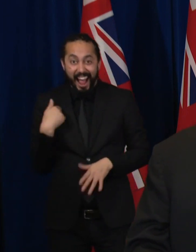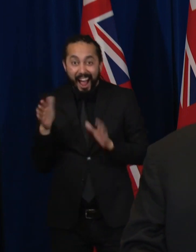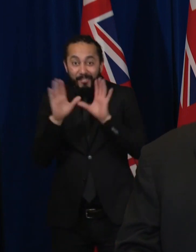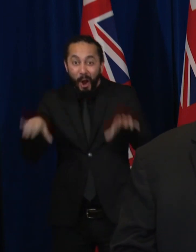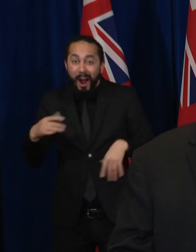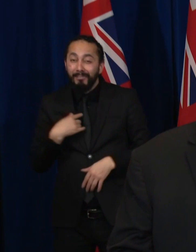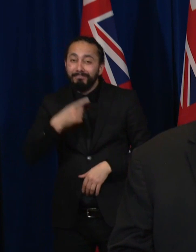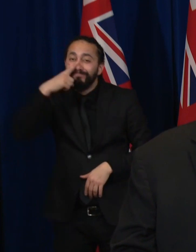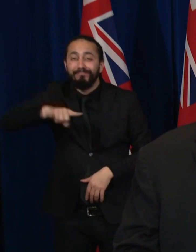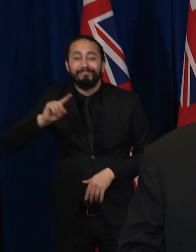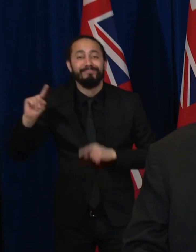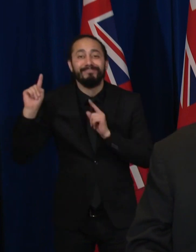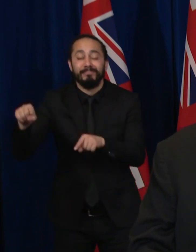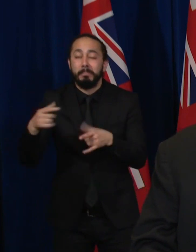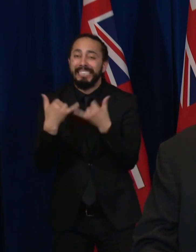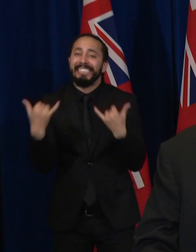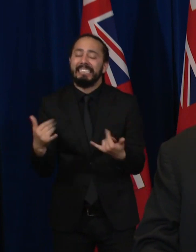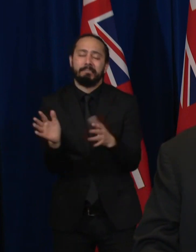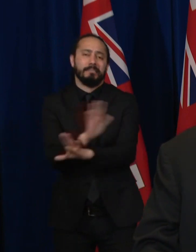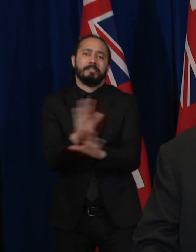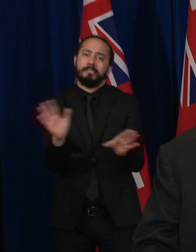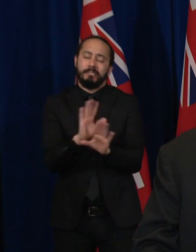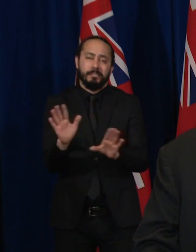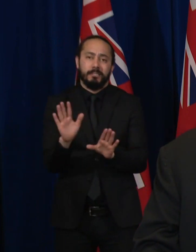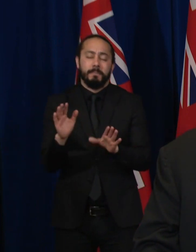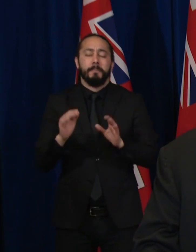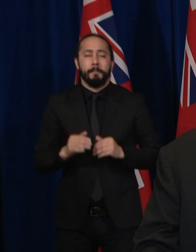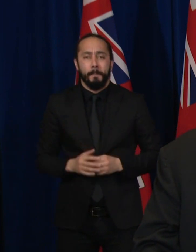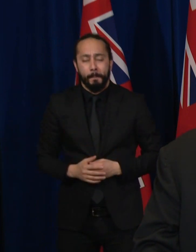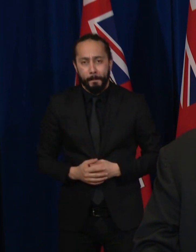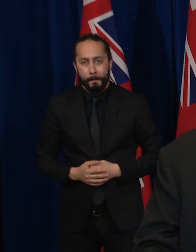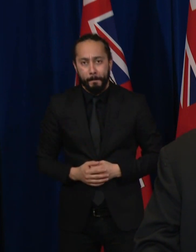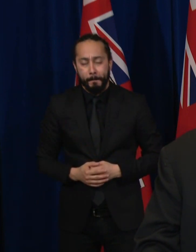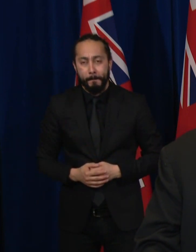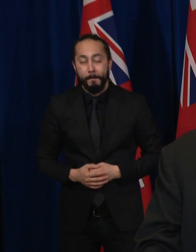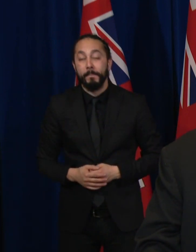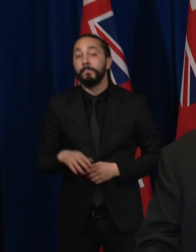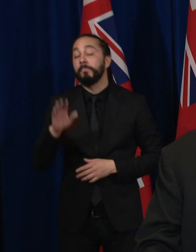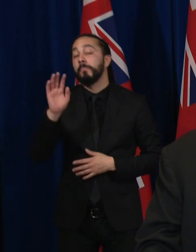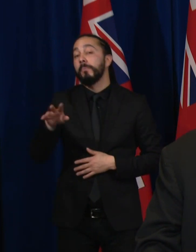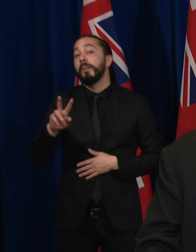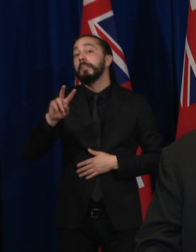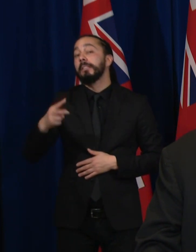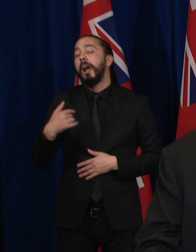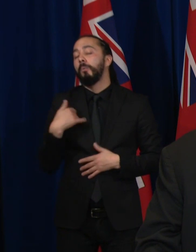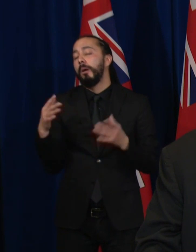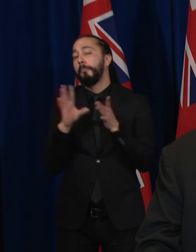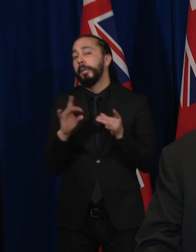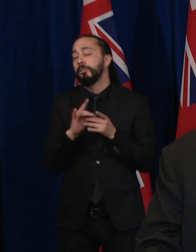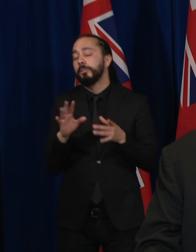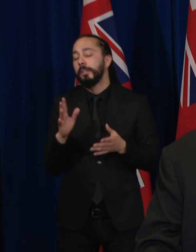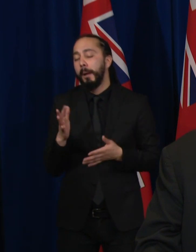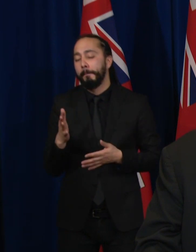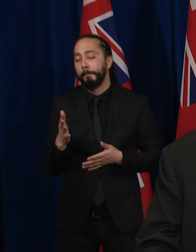you just can't right now. I appreciate that. On the second note about -- I just want to mention about